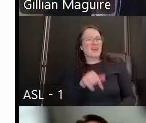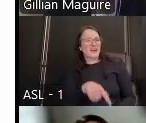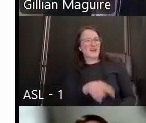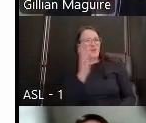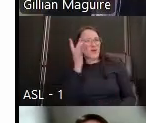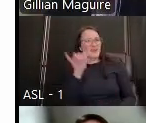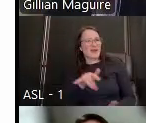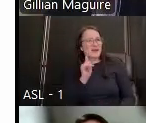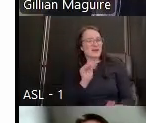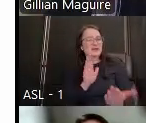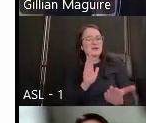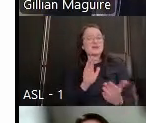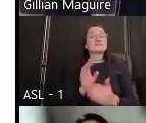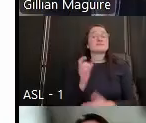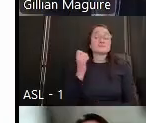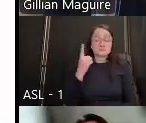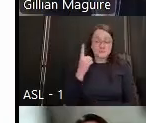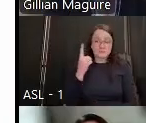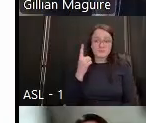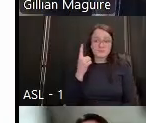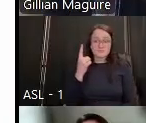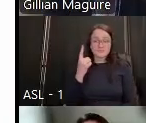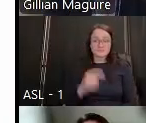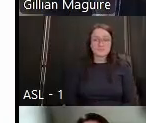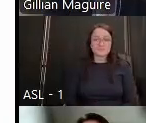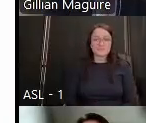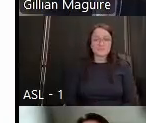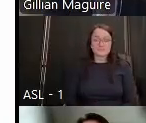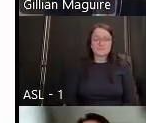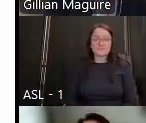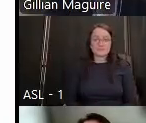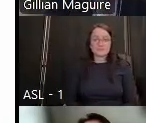However, the thing that I think people miss is this has exponential influence because